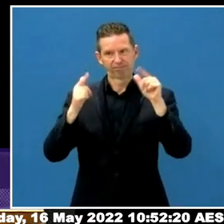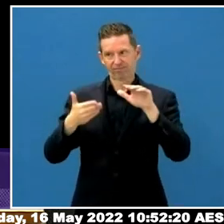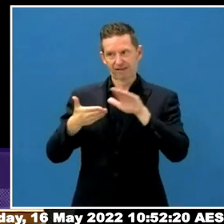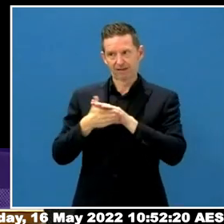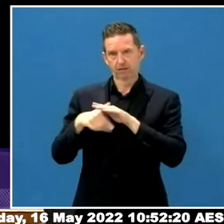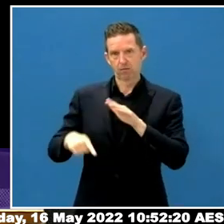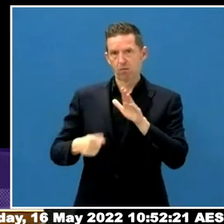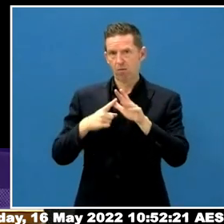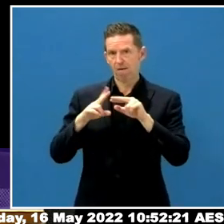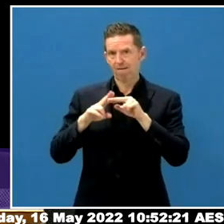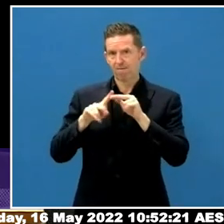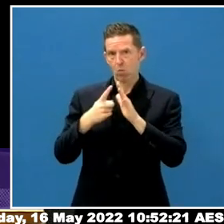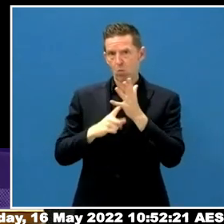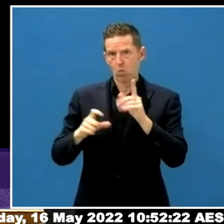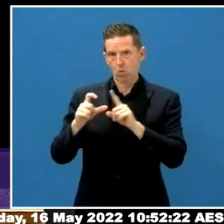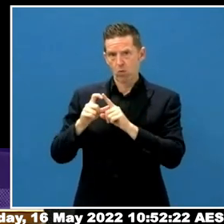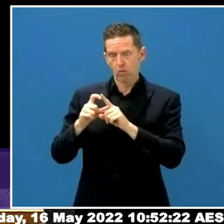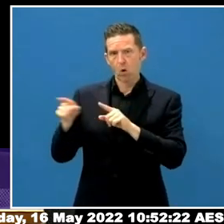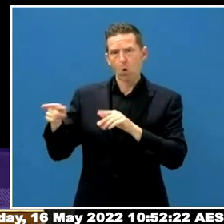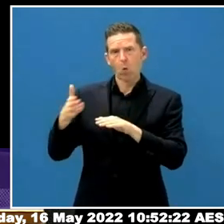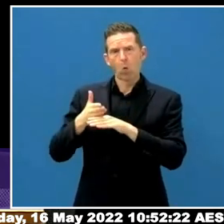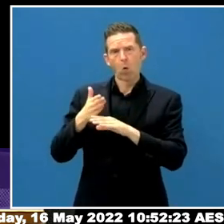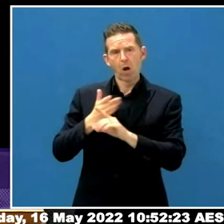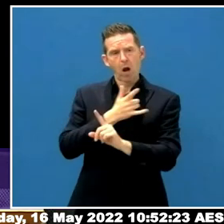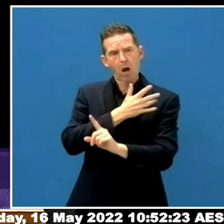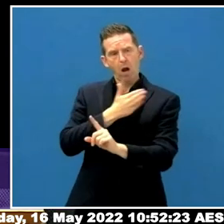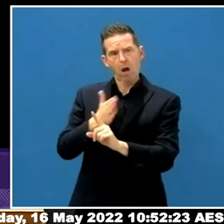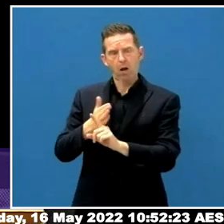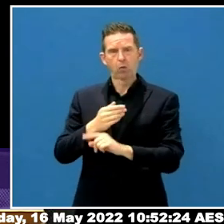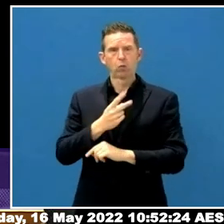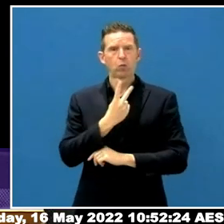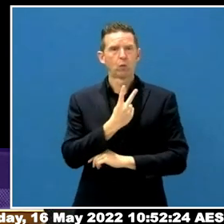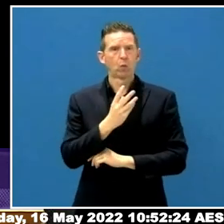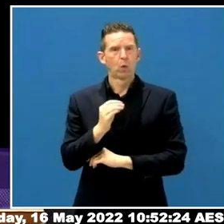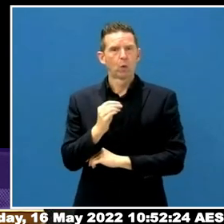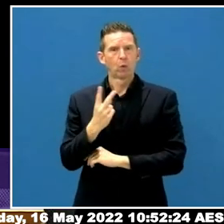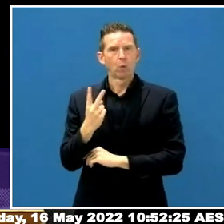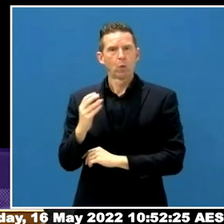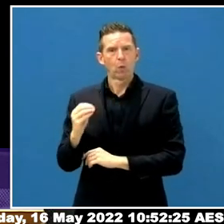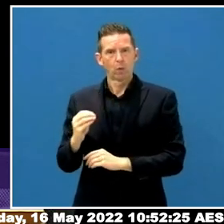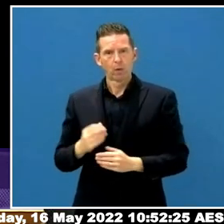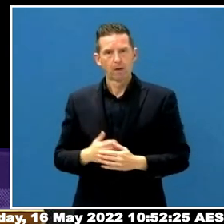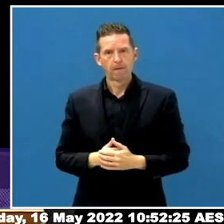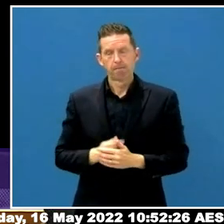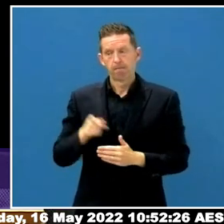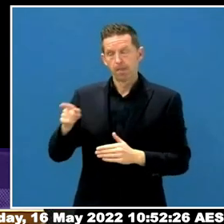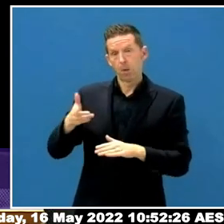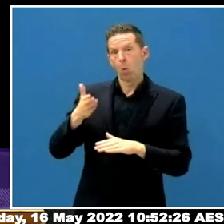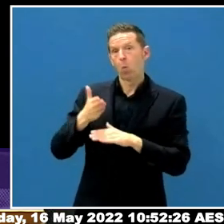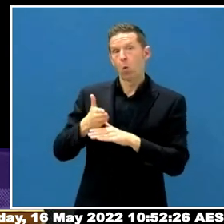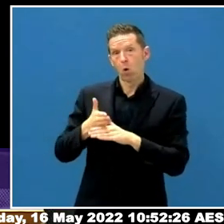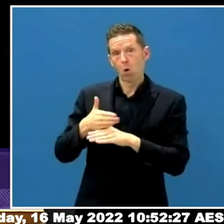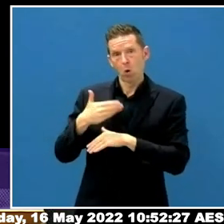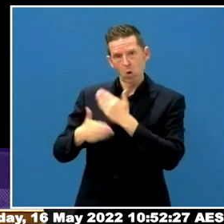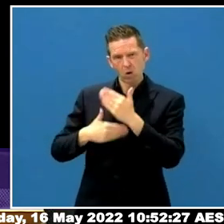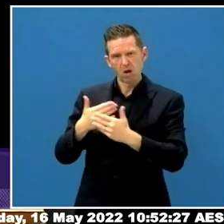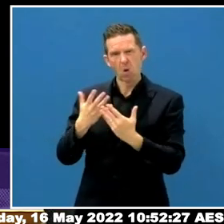She worked there until early 2020. During her period of employment, she worked closely with other members of the senior